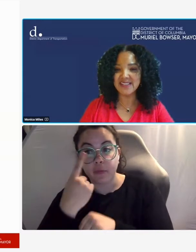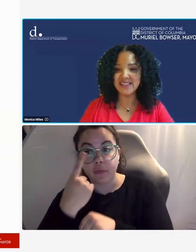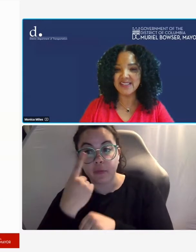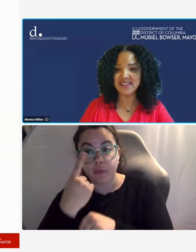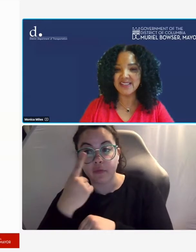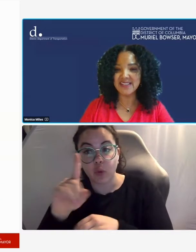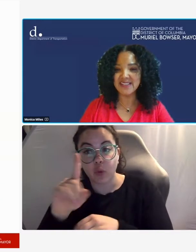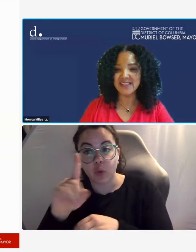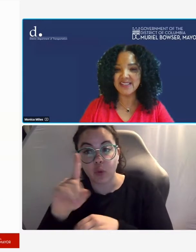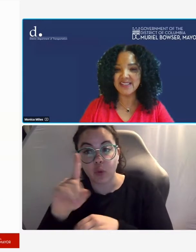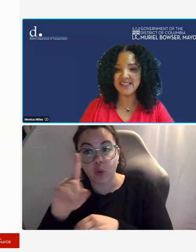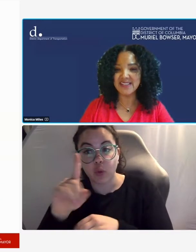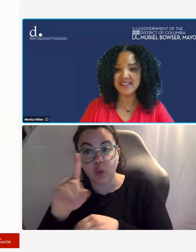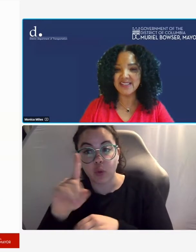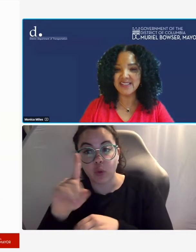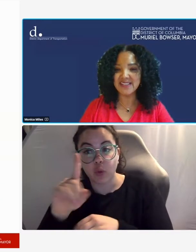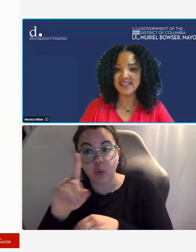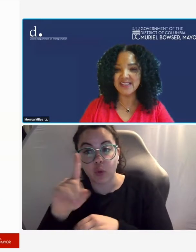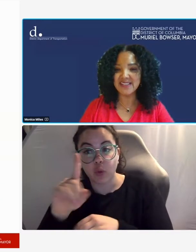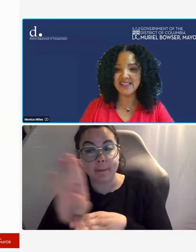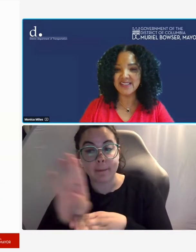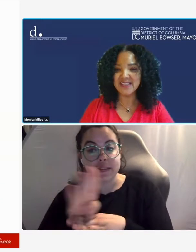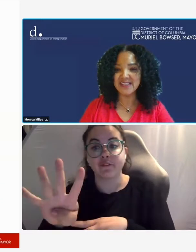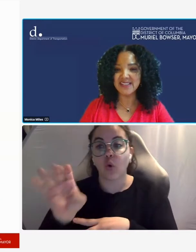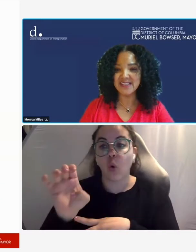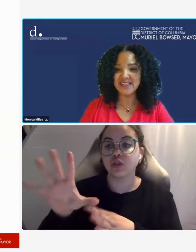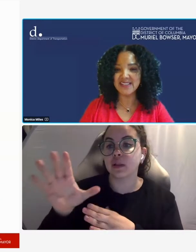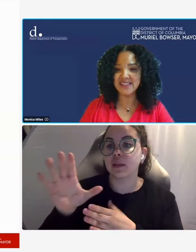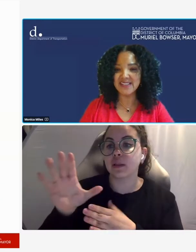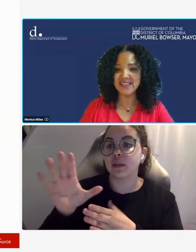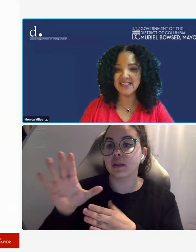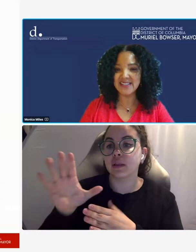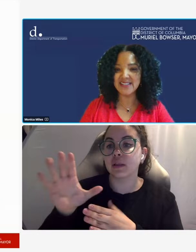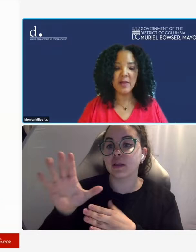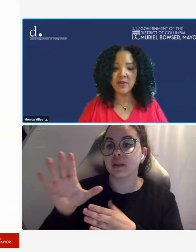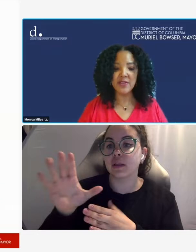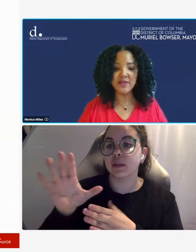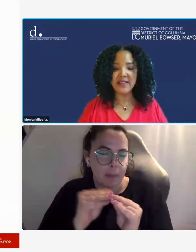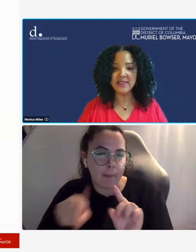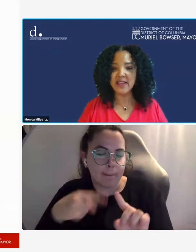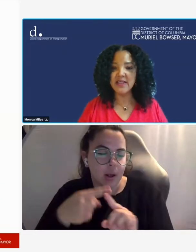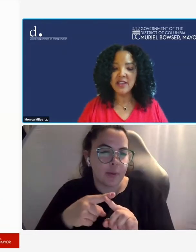so i just wanted to show you um just show you a little bit more about the the fact that